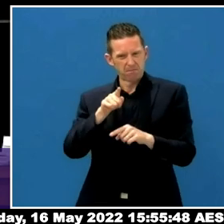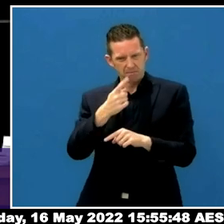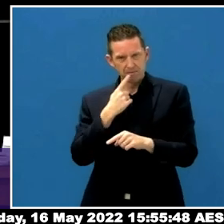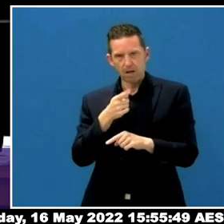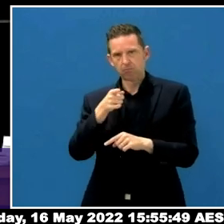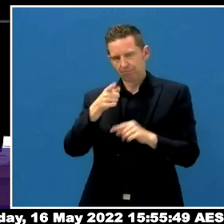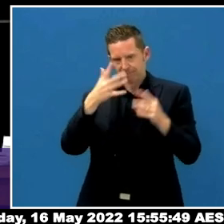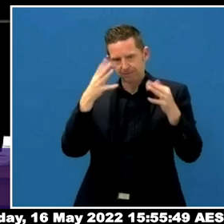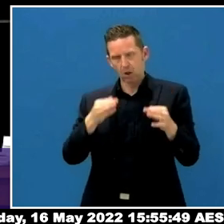at Club Afford.